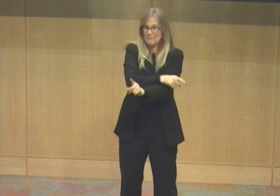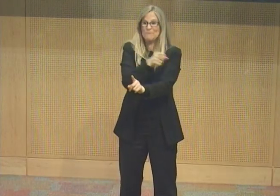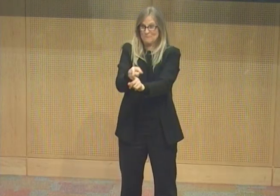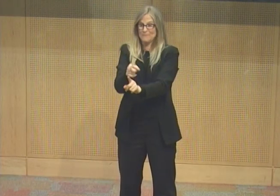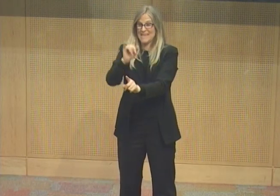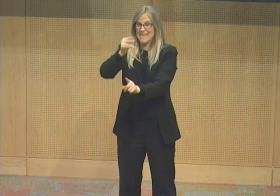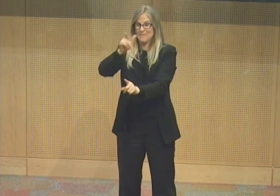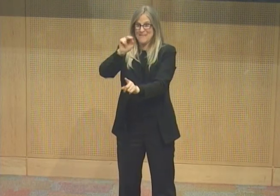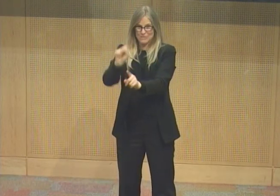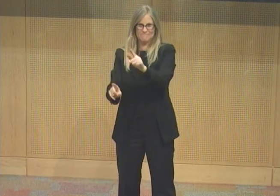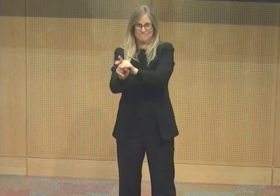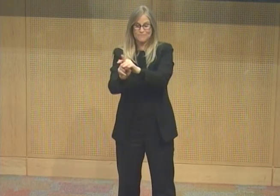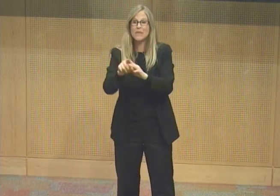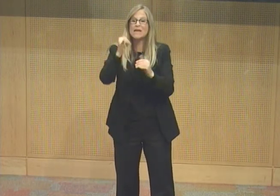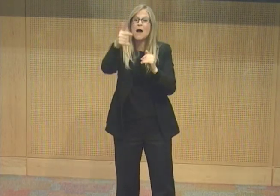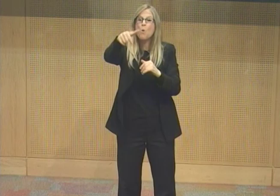It wasn't there with the lexical choices.